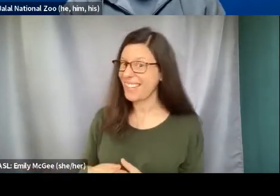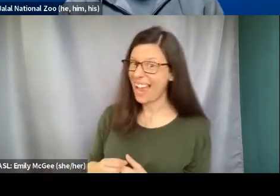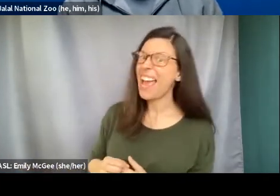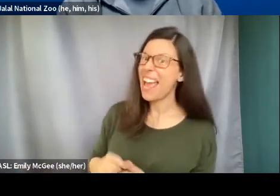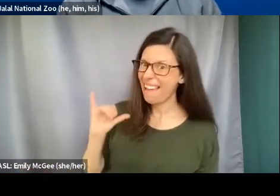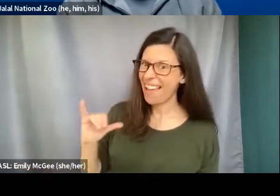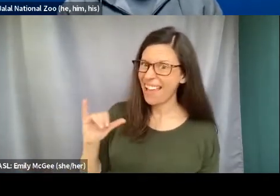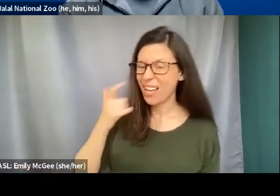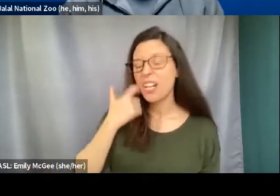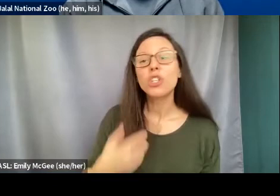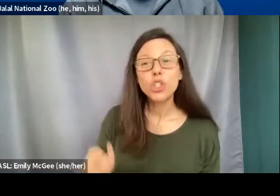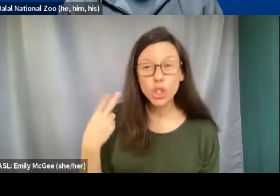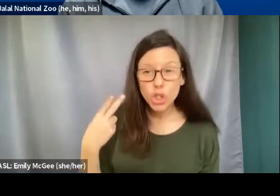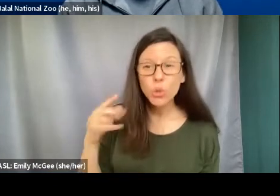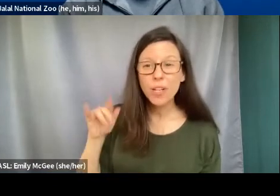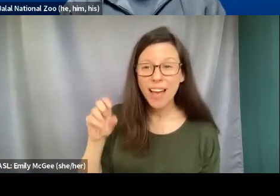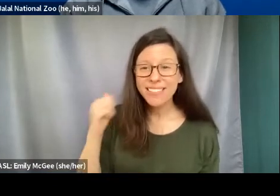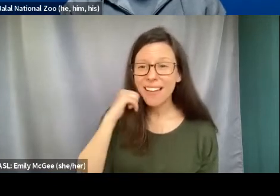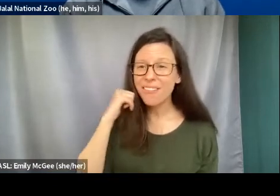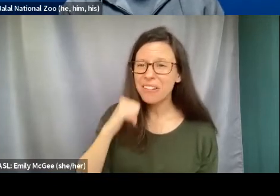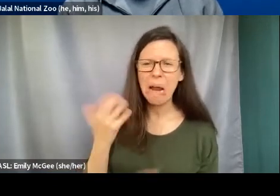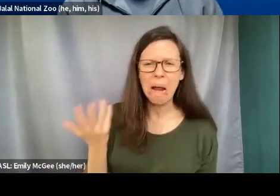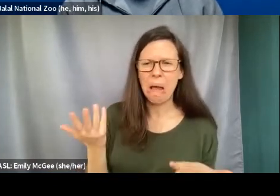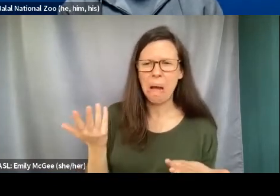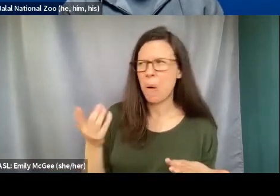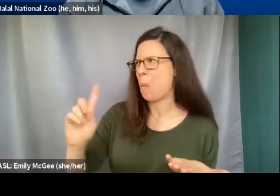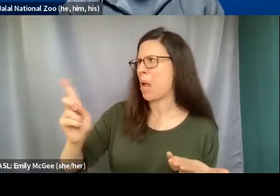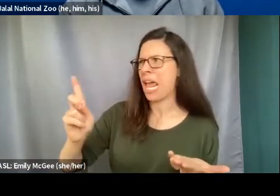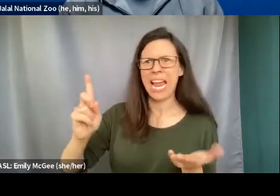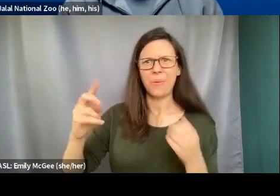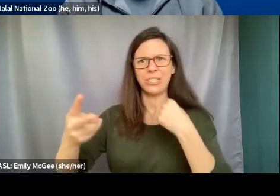two tons a day is a huge number. I don't know where in the zoo we would begin to keep that.